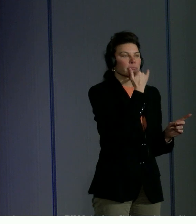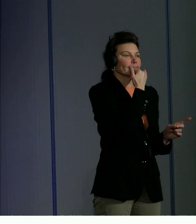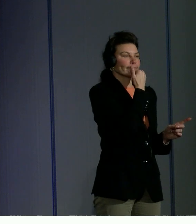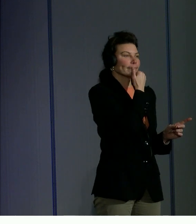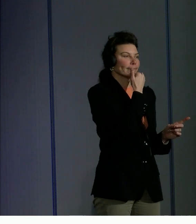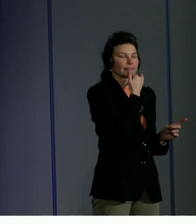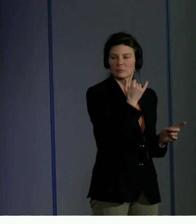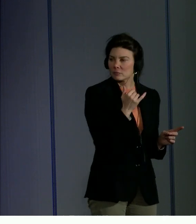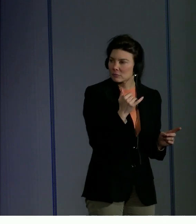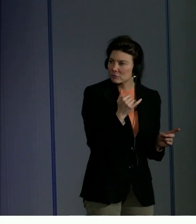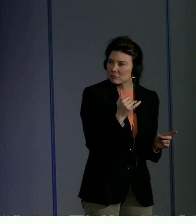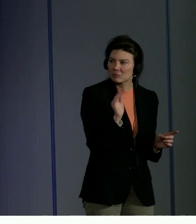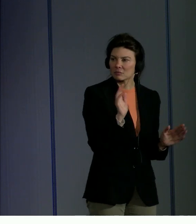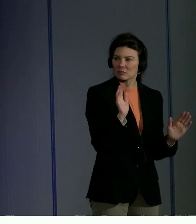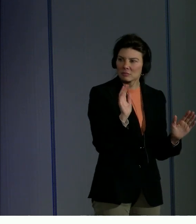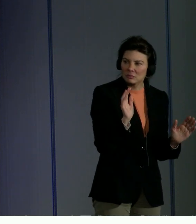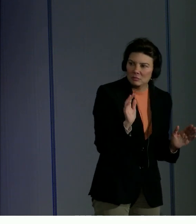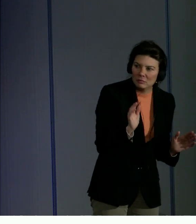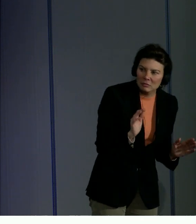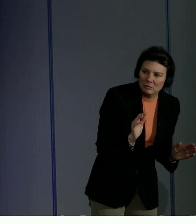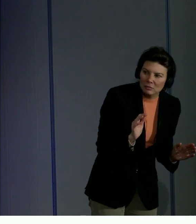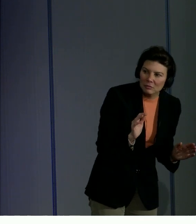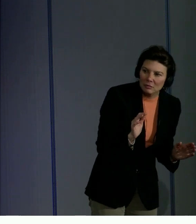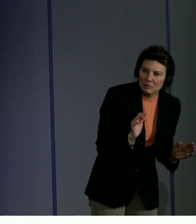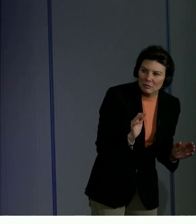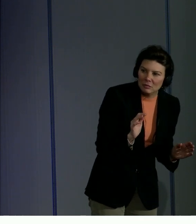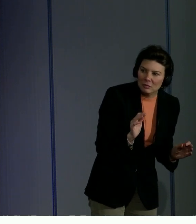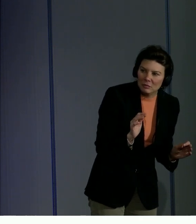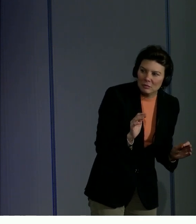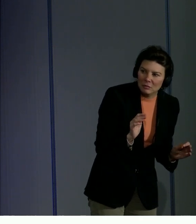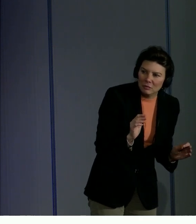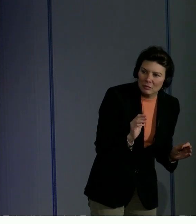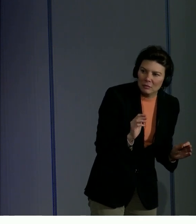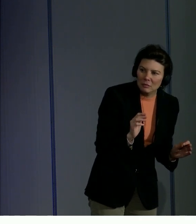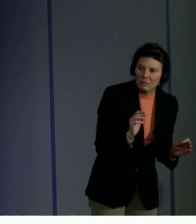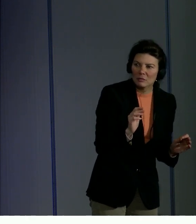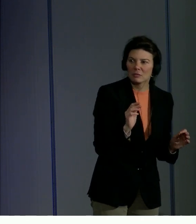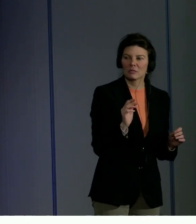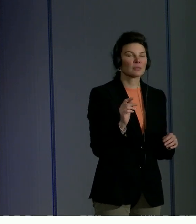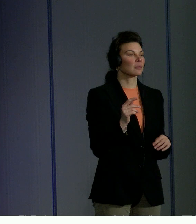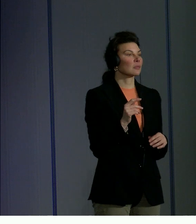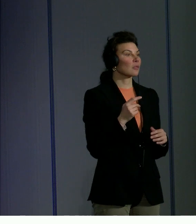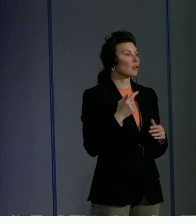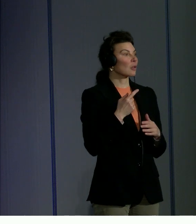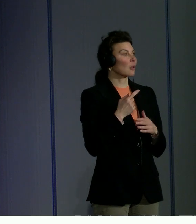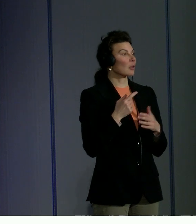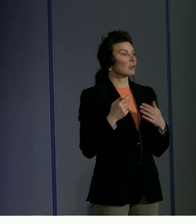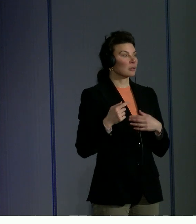Okay, from what you've shared, and the algorithms artificial